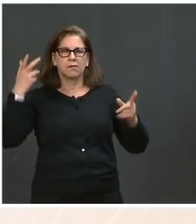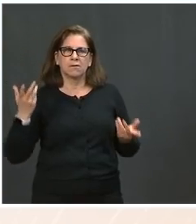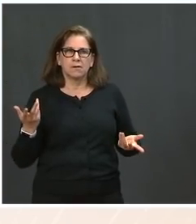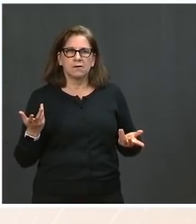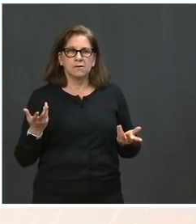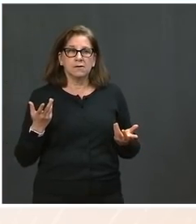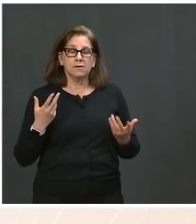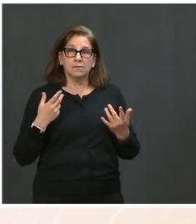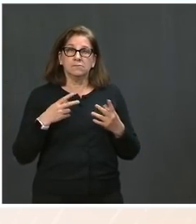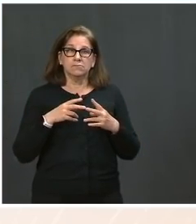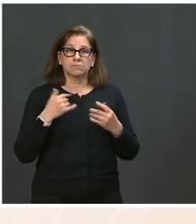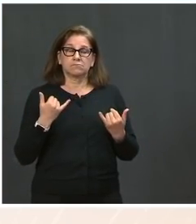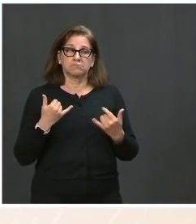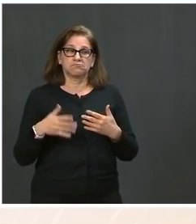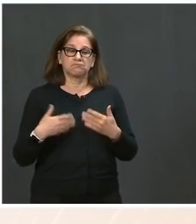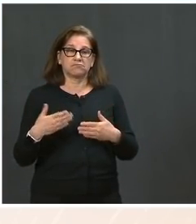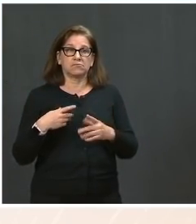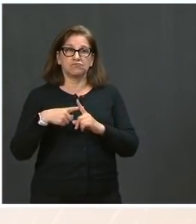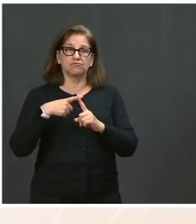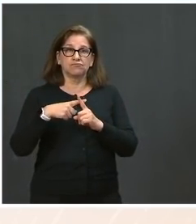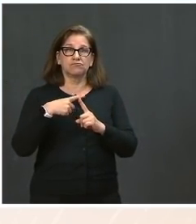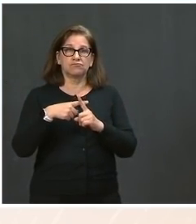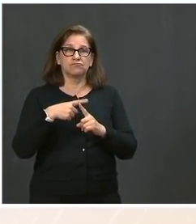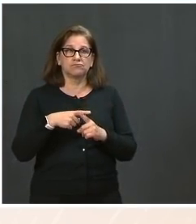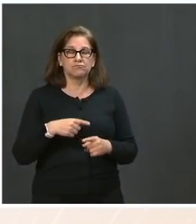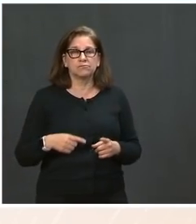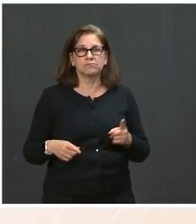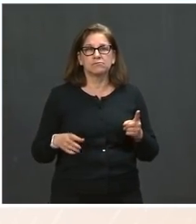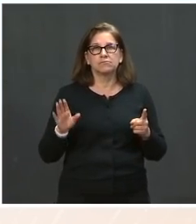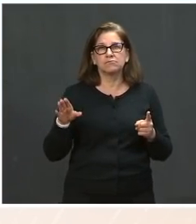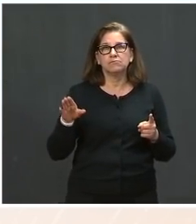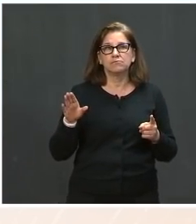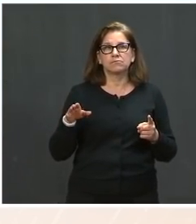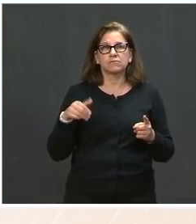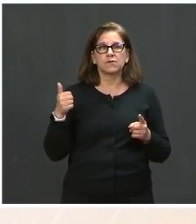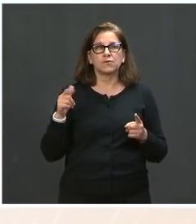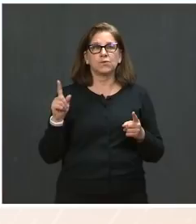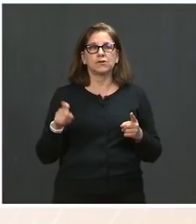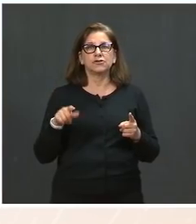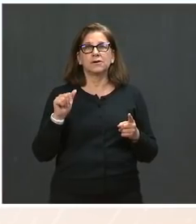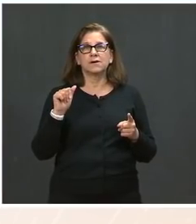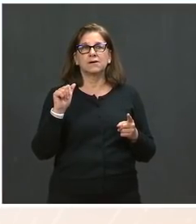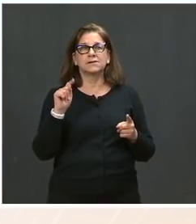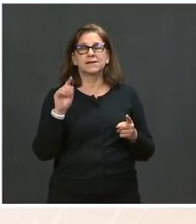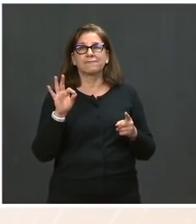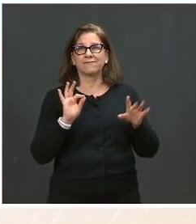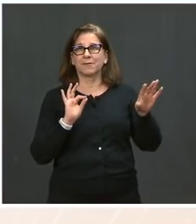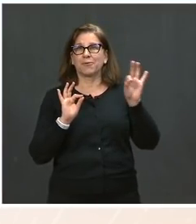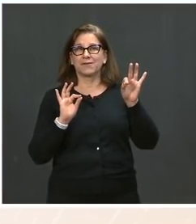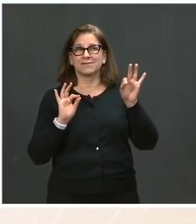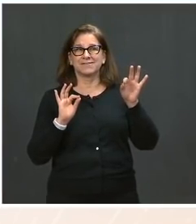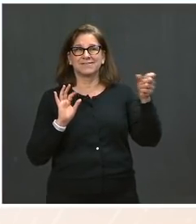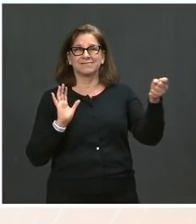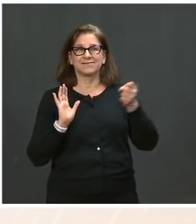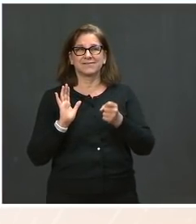The Press: Okay. My other question is on the ATF nominee. When is he expecting to formally nominate David Chipman